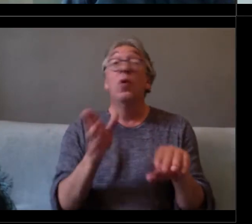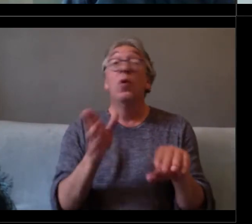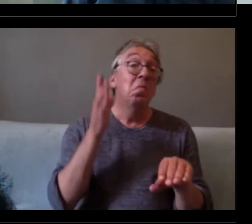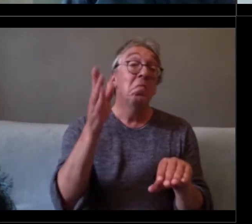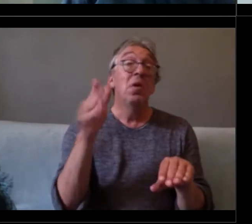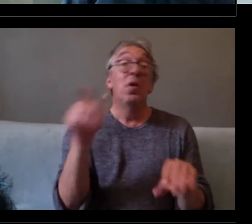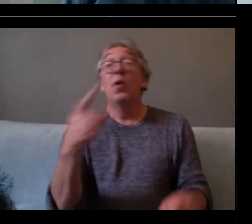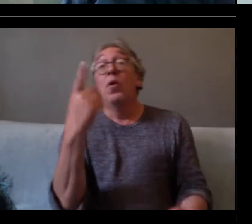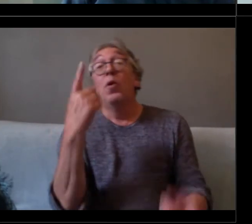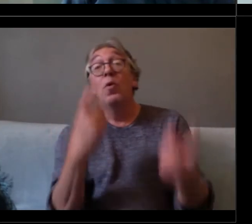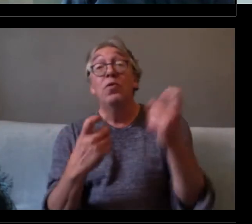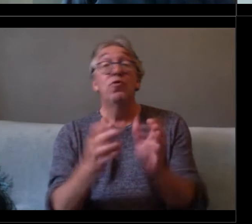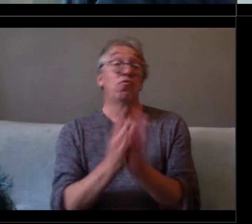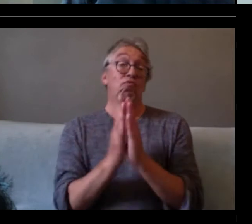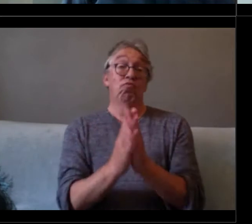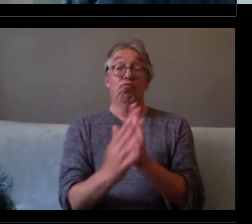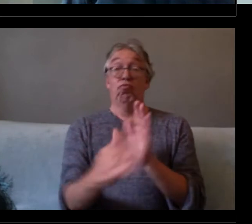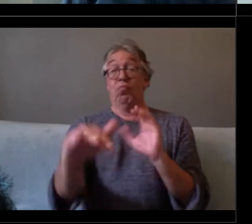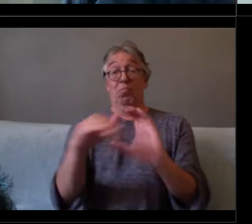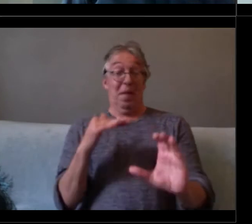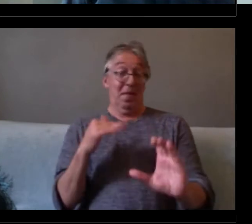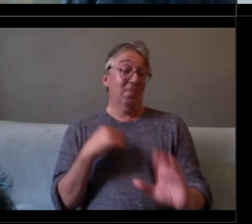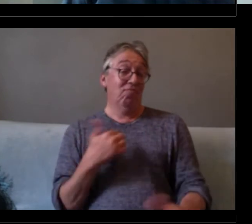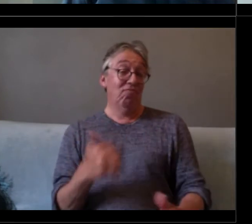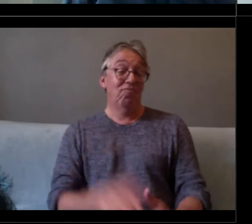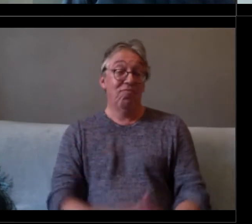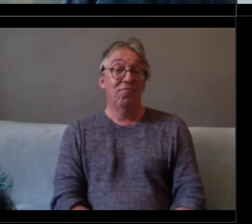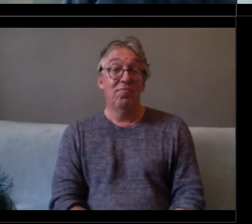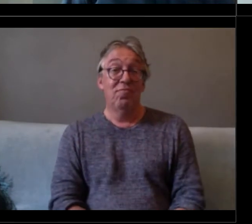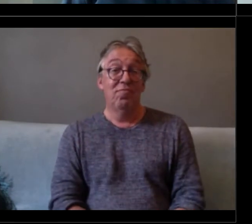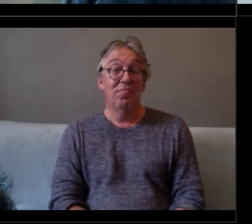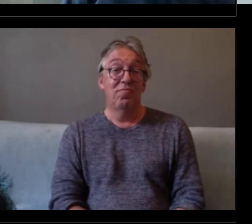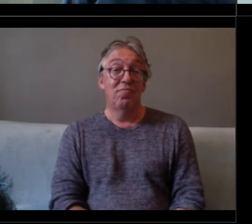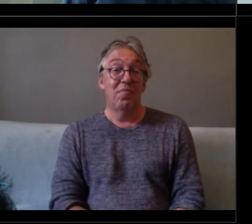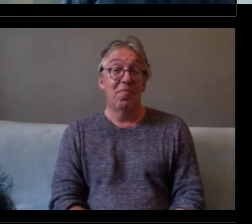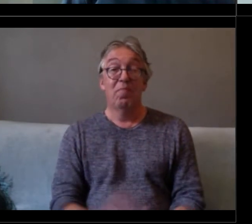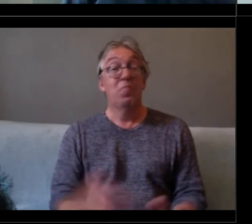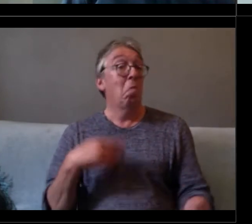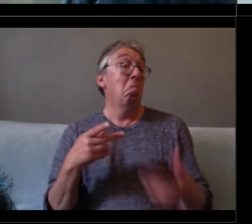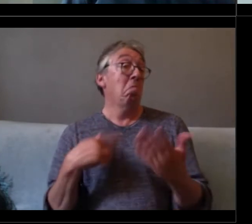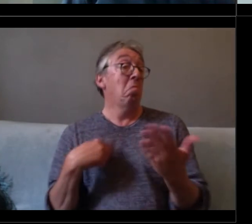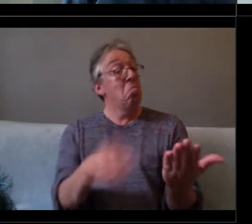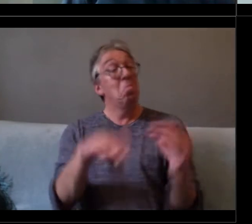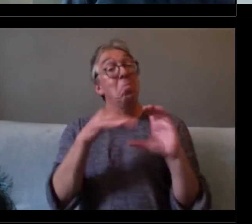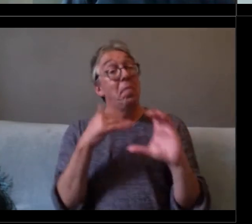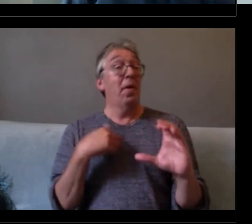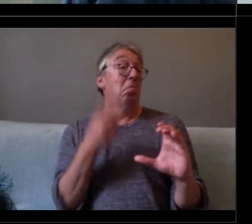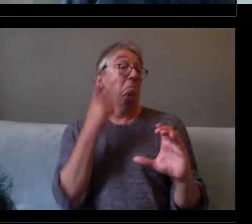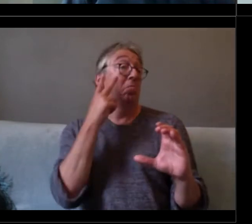feel free to email them to me and we'll see what we can do. Thank you.